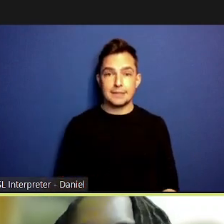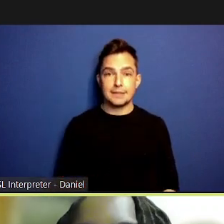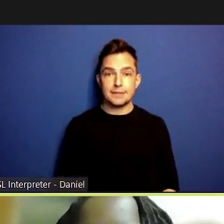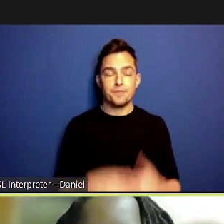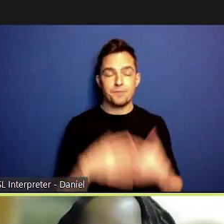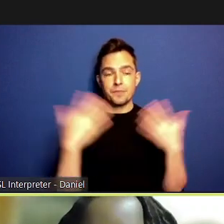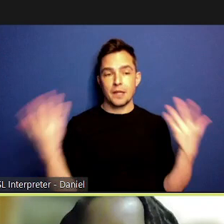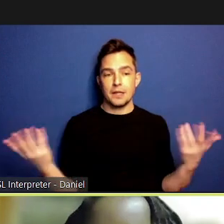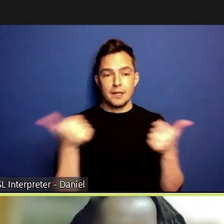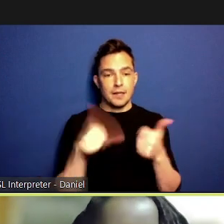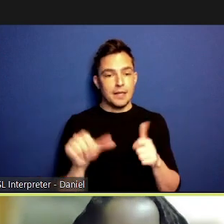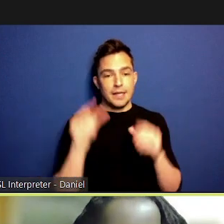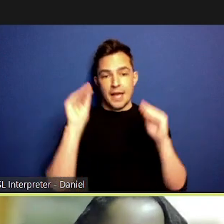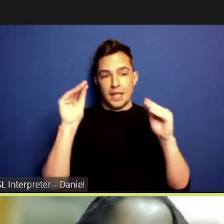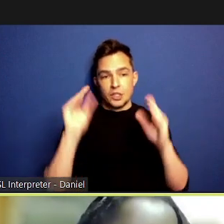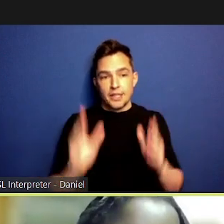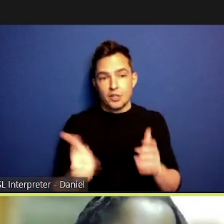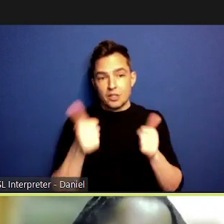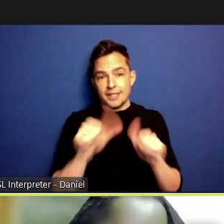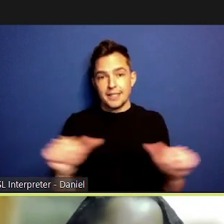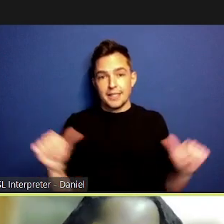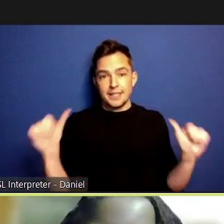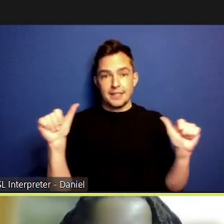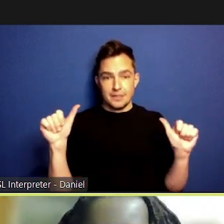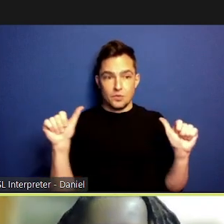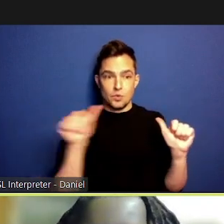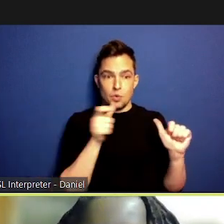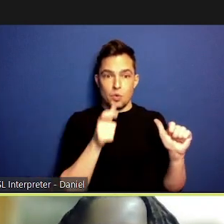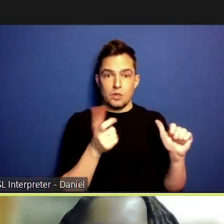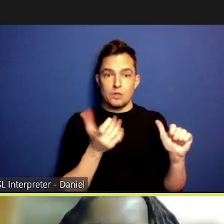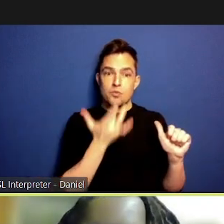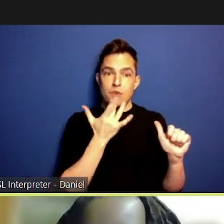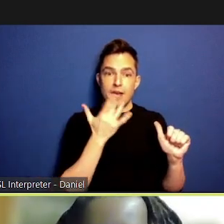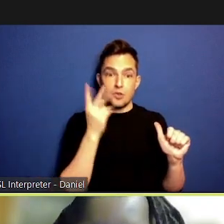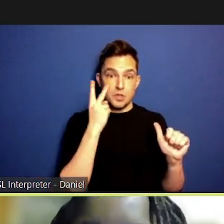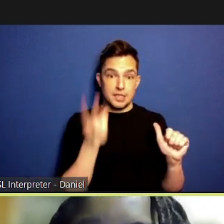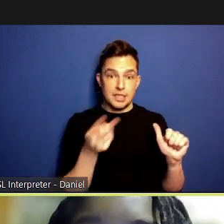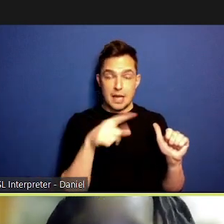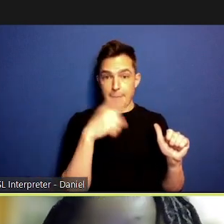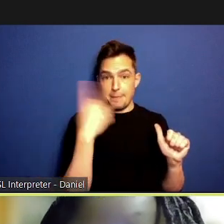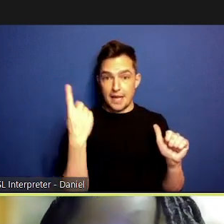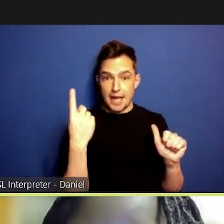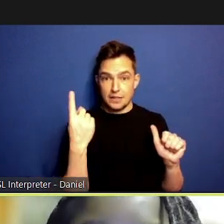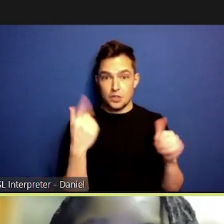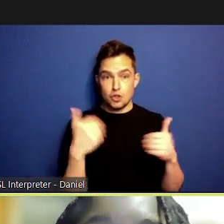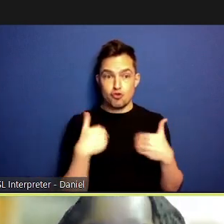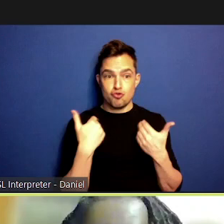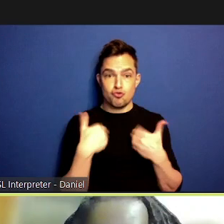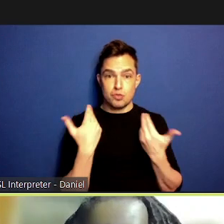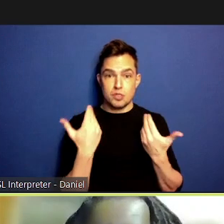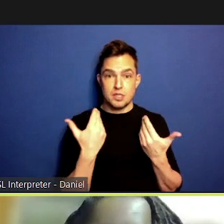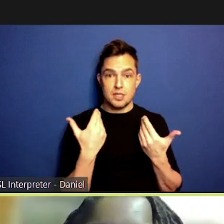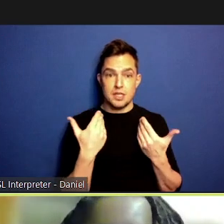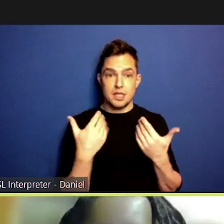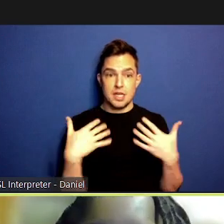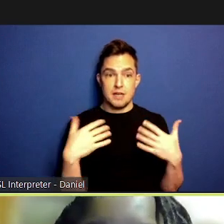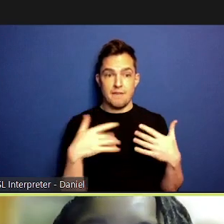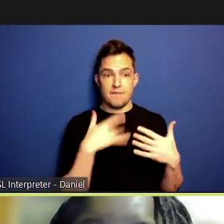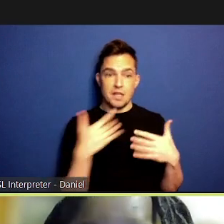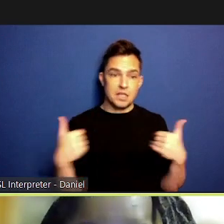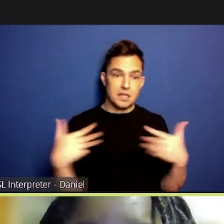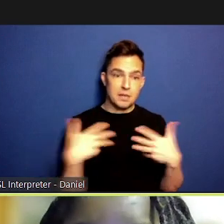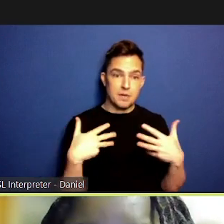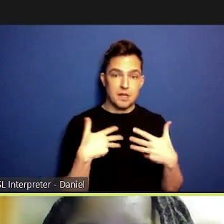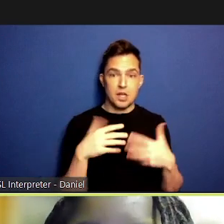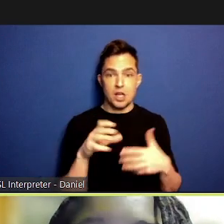any educator who would rather see a black youth intimidated and criminalized by police,